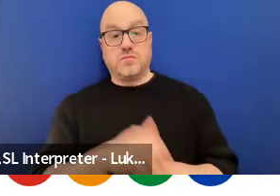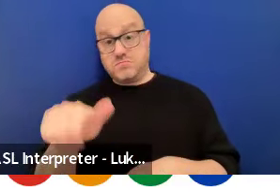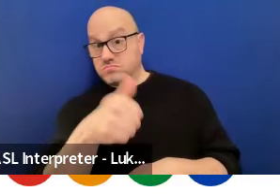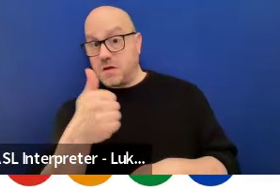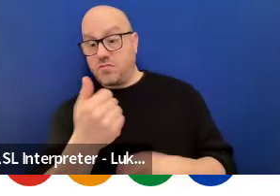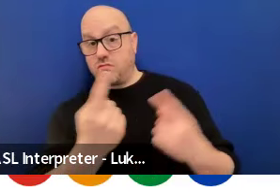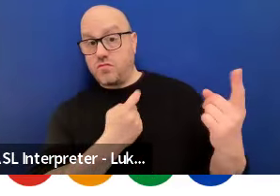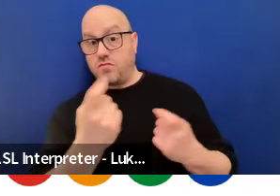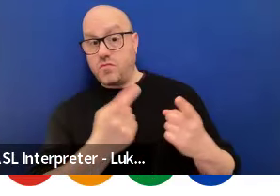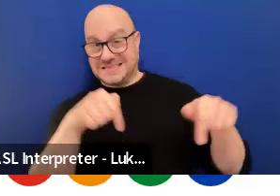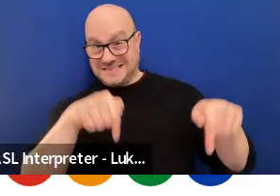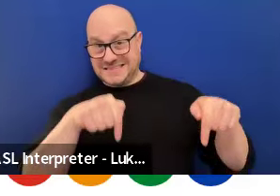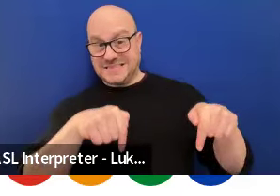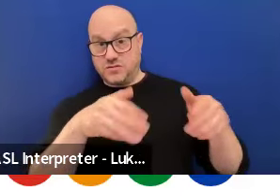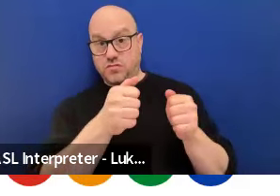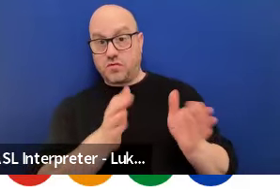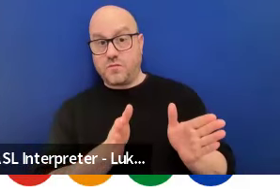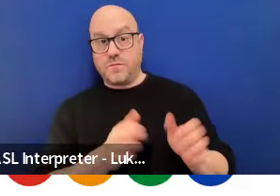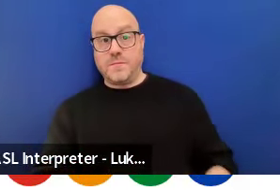GOOD FEEDBACK. GREAT, THANK YOU.